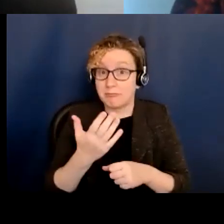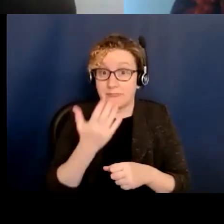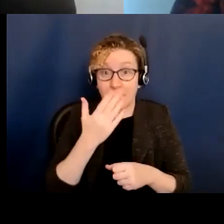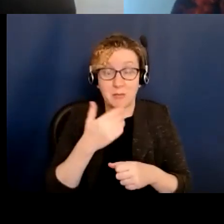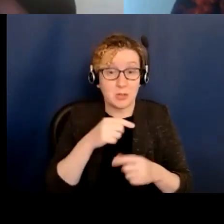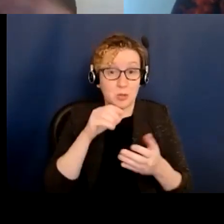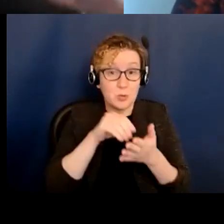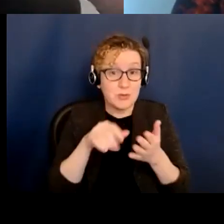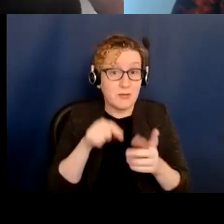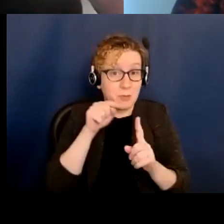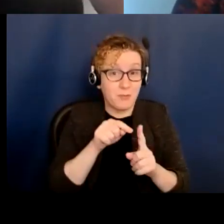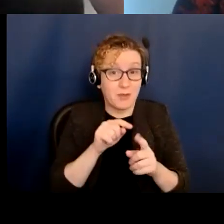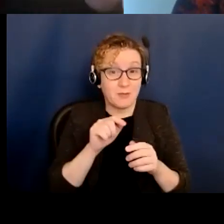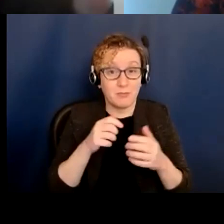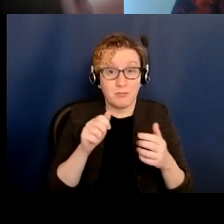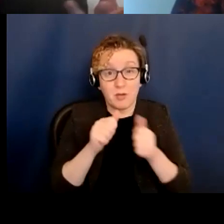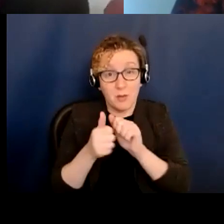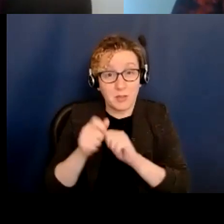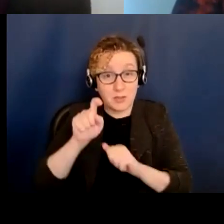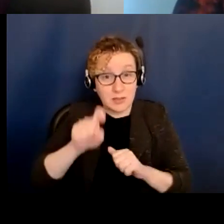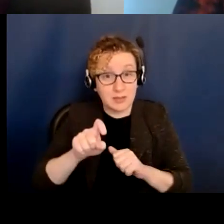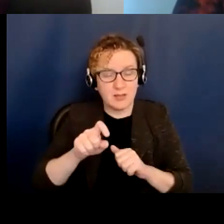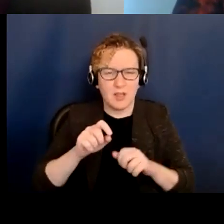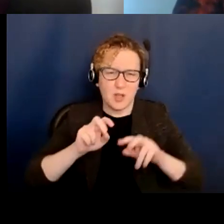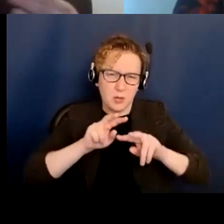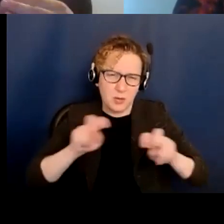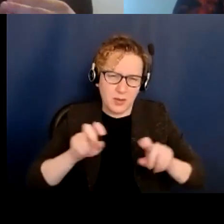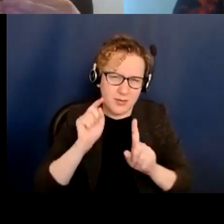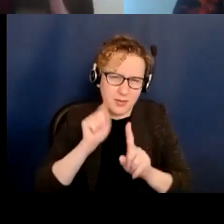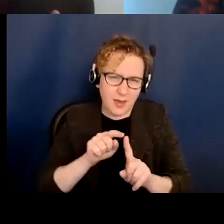accommodation needs, you can kind of look at that specifically while you are conducting